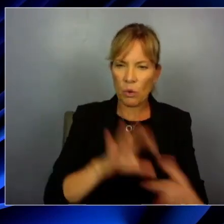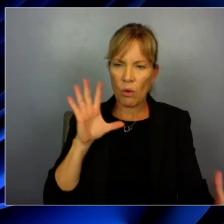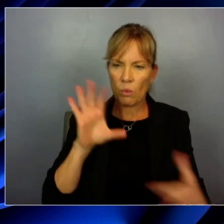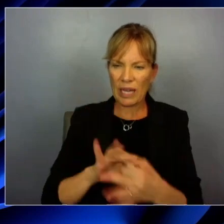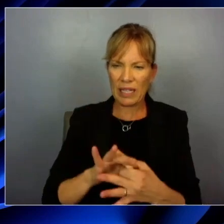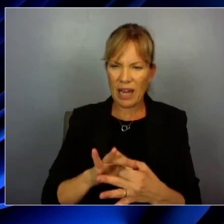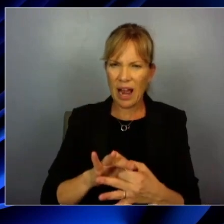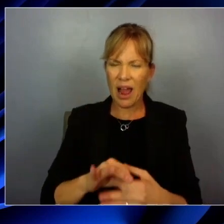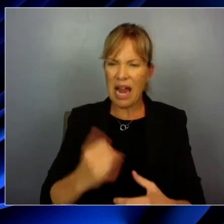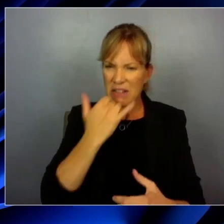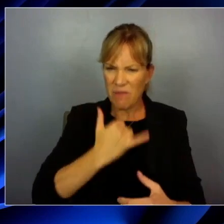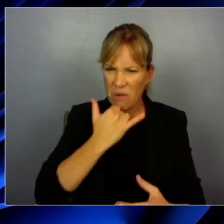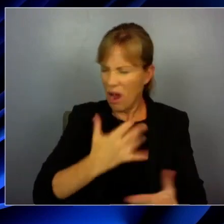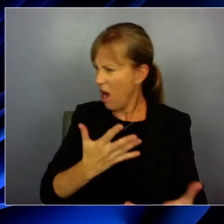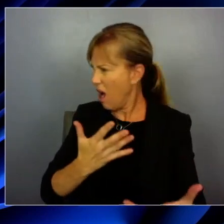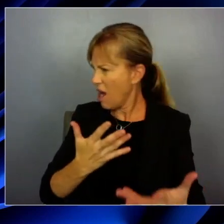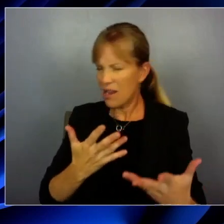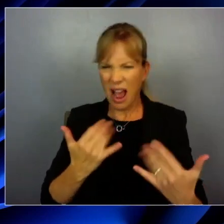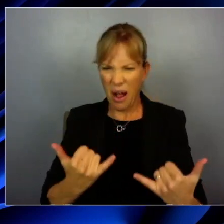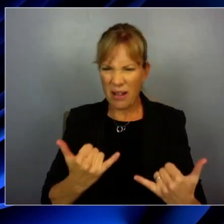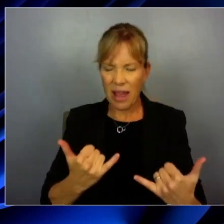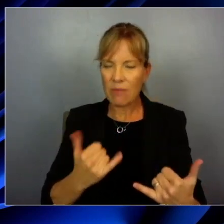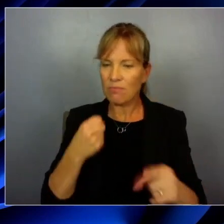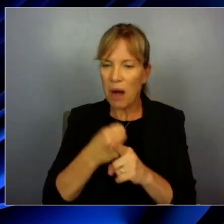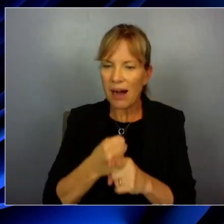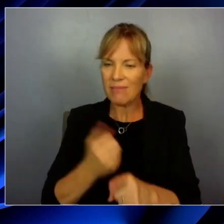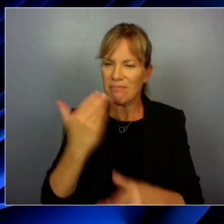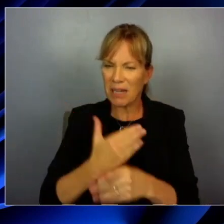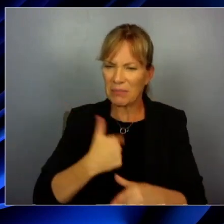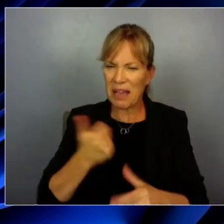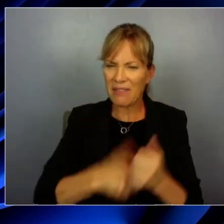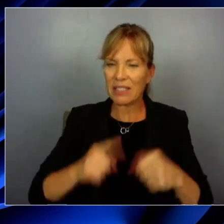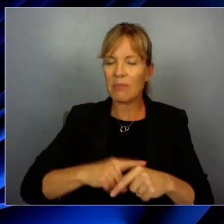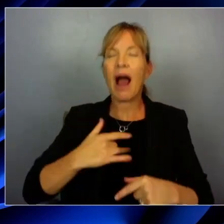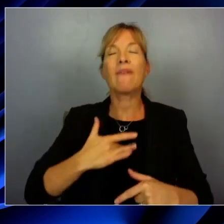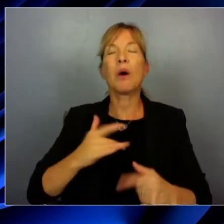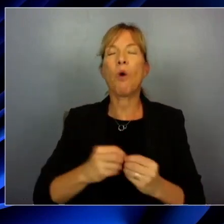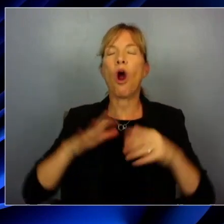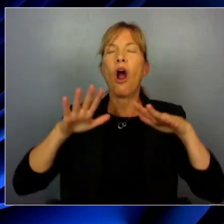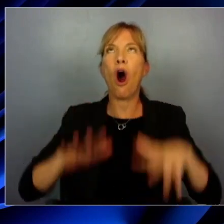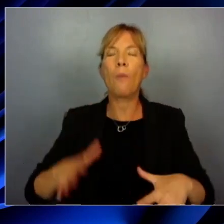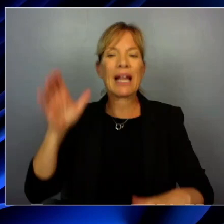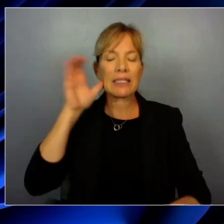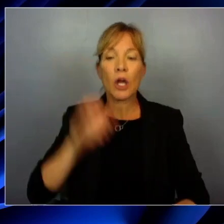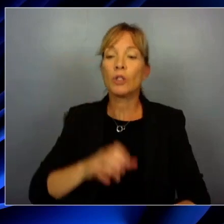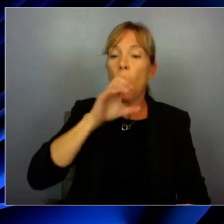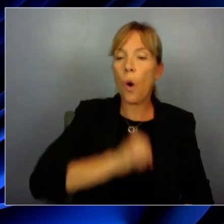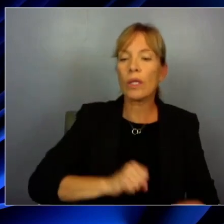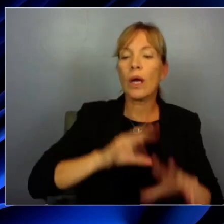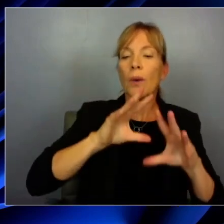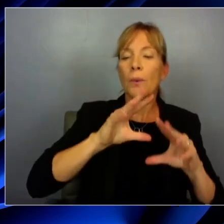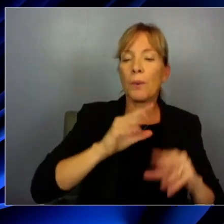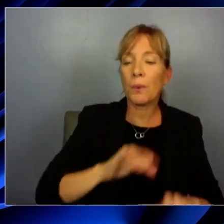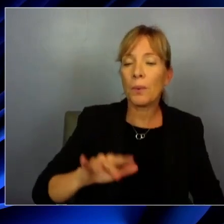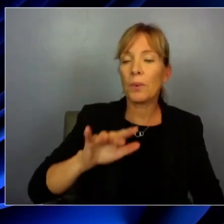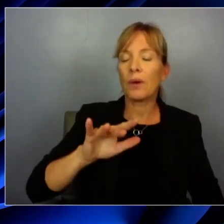And now I just think “Oh, I feel a little bit calmer now listening”. Here's default mail old followed by default mail new.